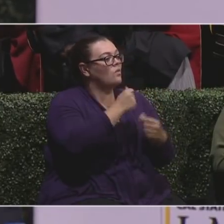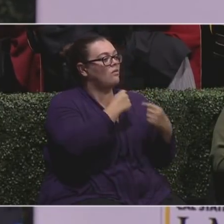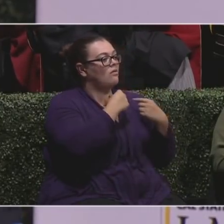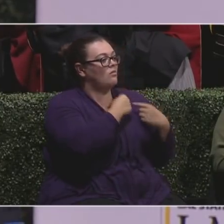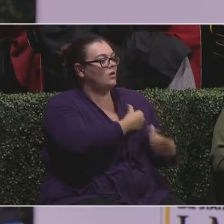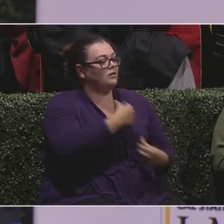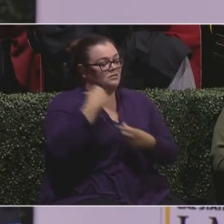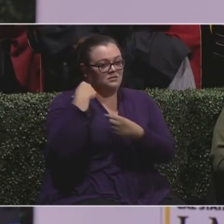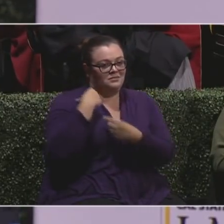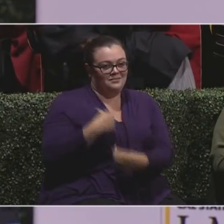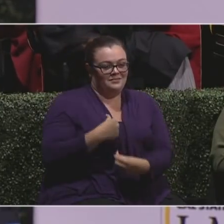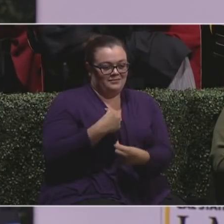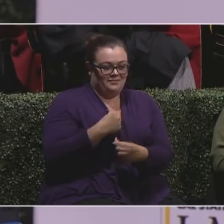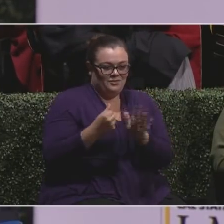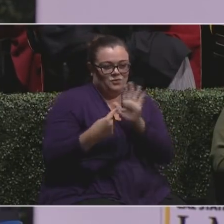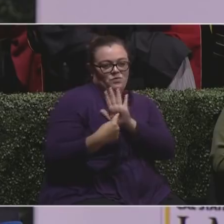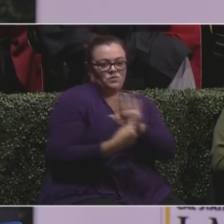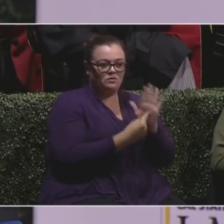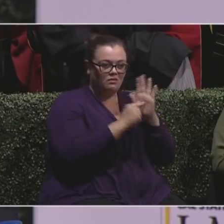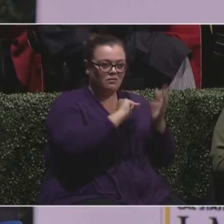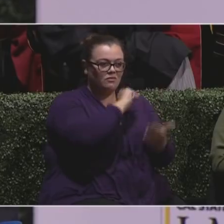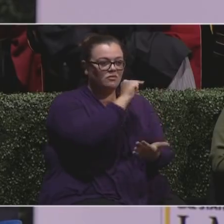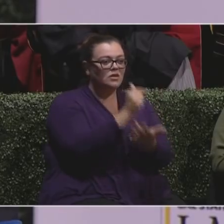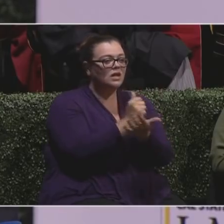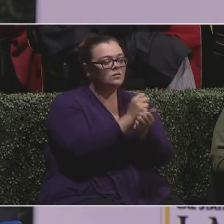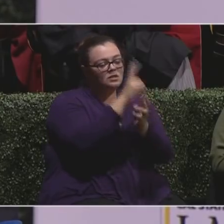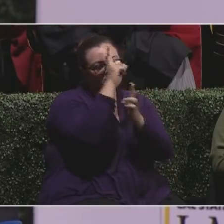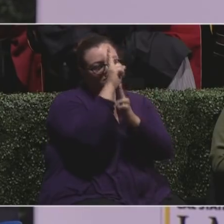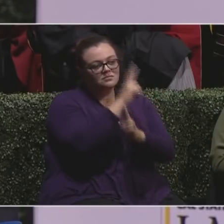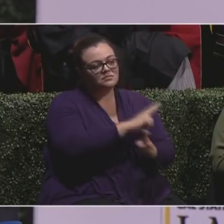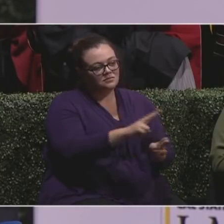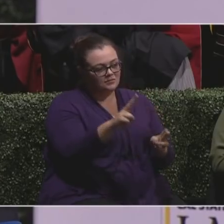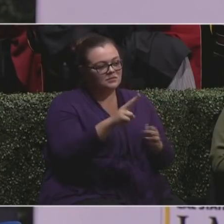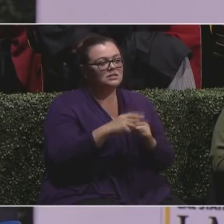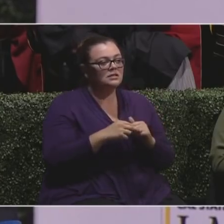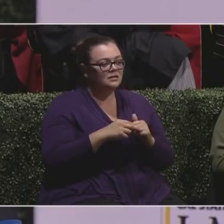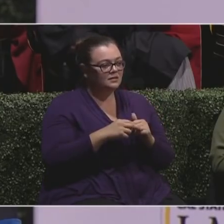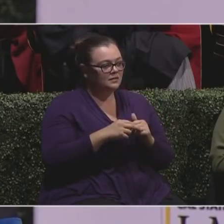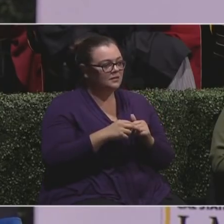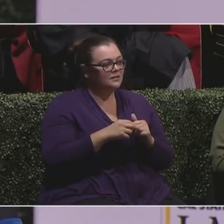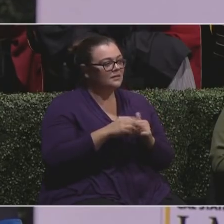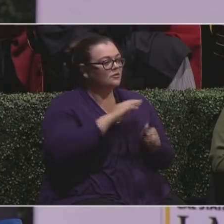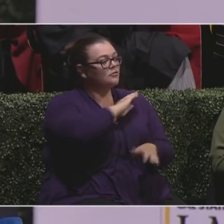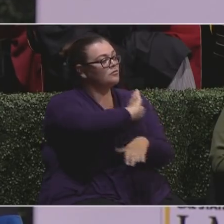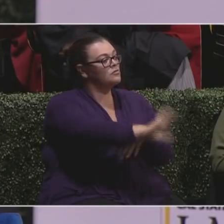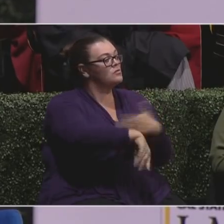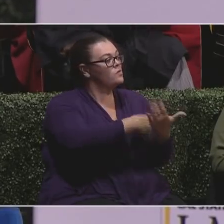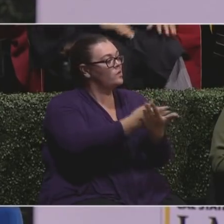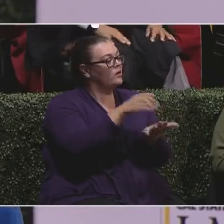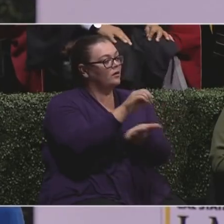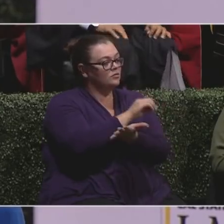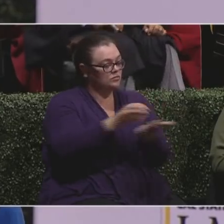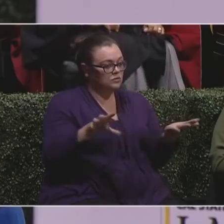MAINTAINED AN OUTSTANDING ACADEMIC RECORD WHILE EARNING THEIR DEGREE.